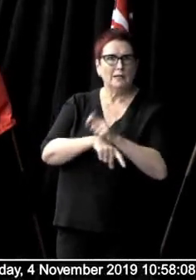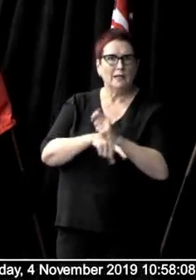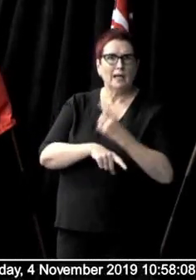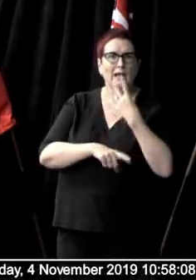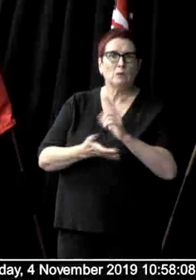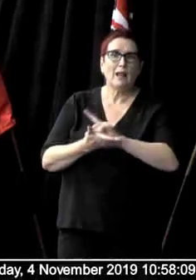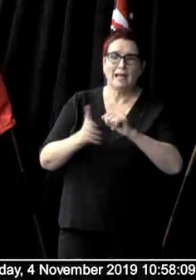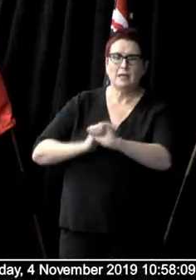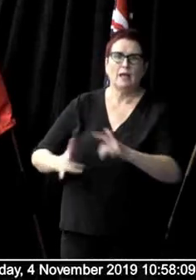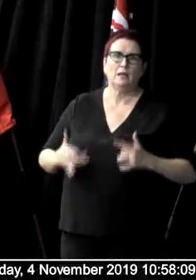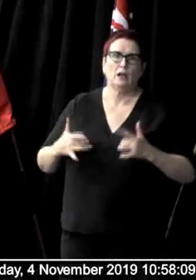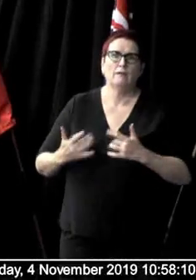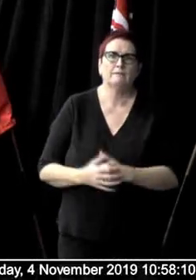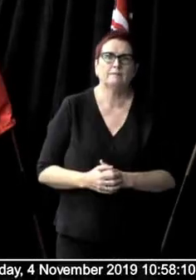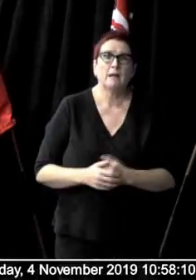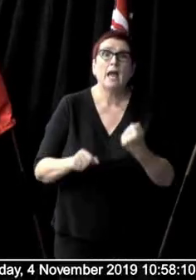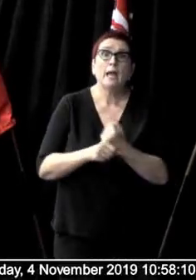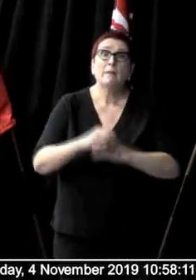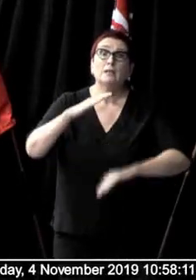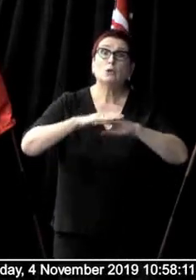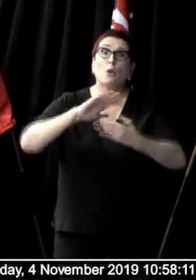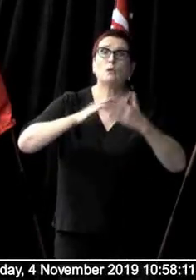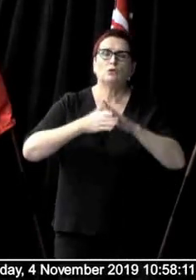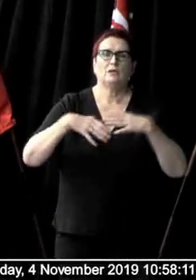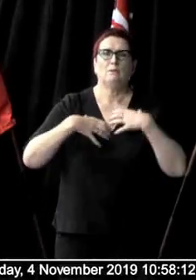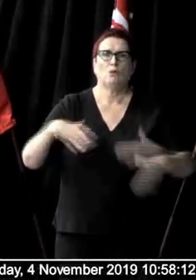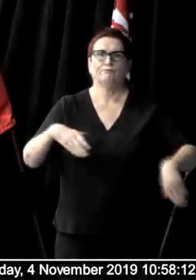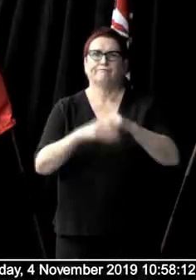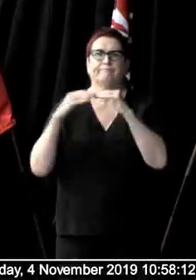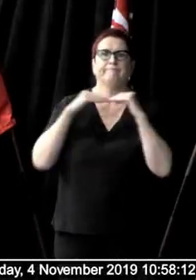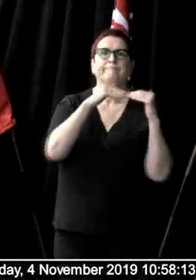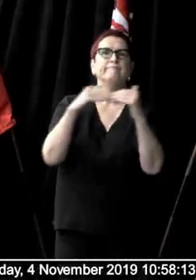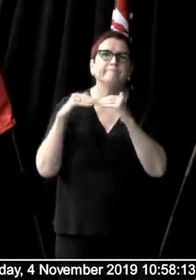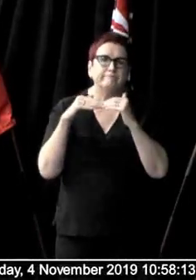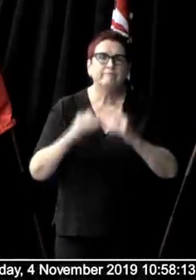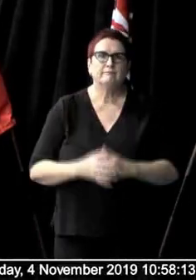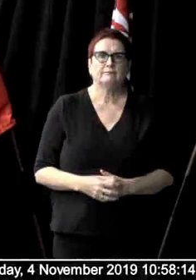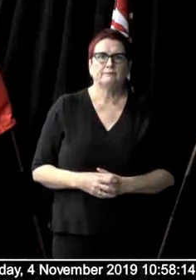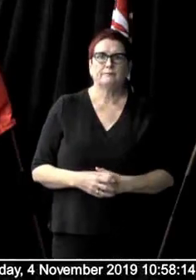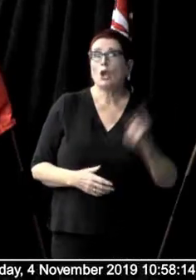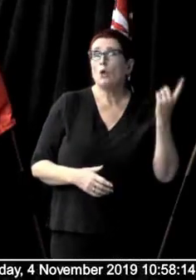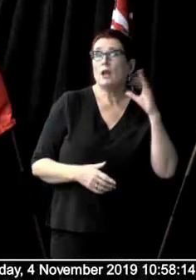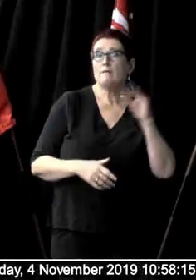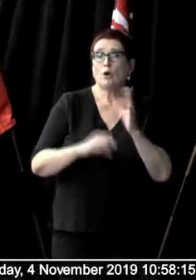for creating an inclusive society. In the course of this hearing we will hear from Professor Suzanne Carrington,